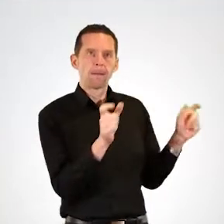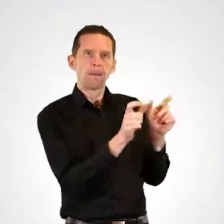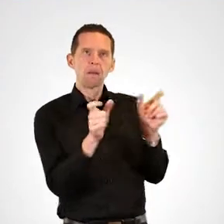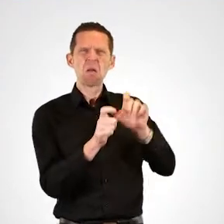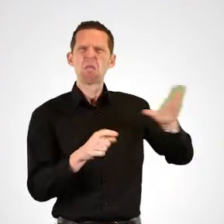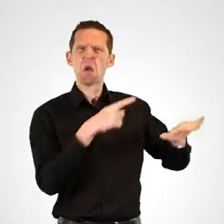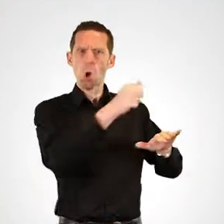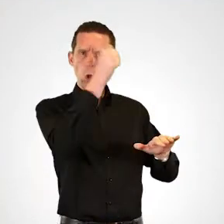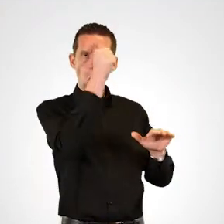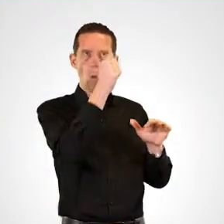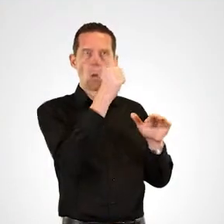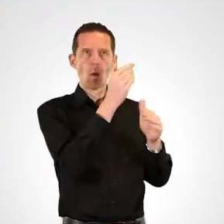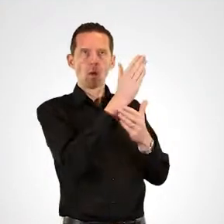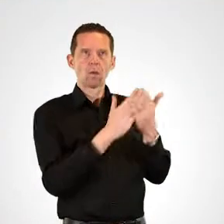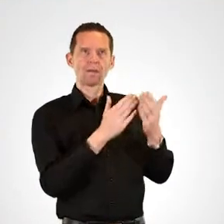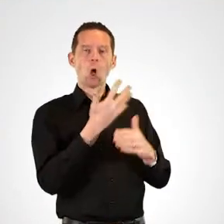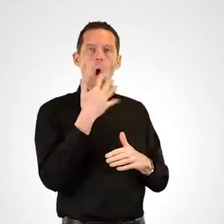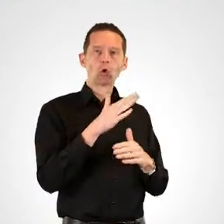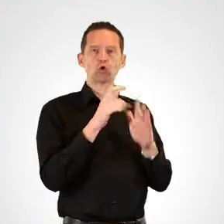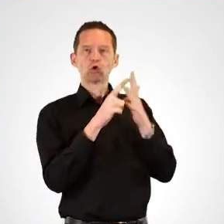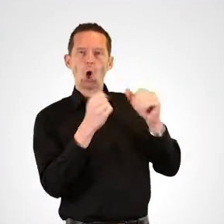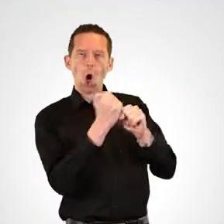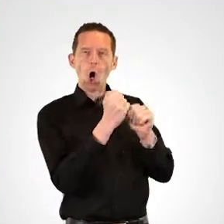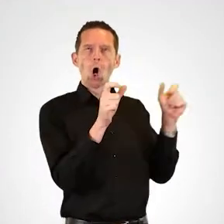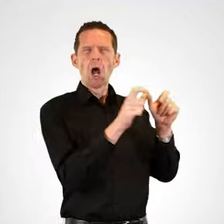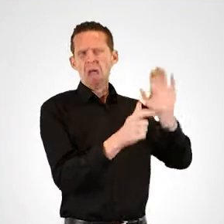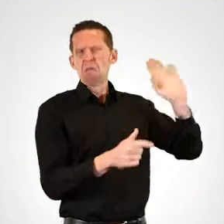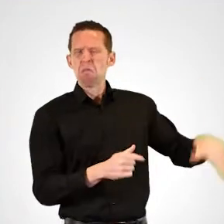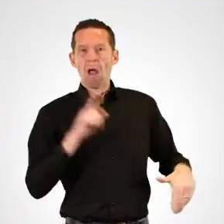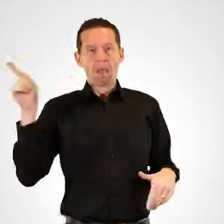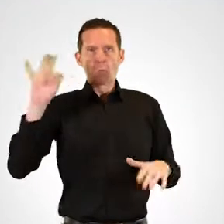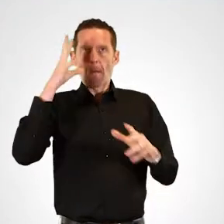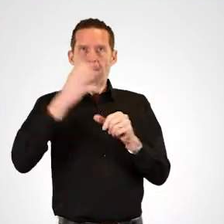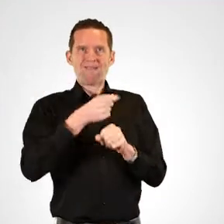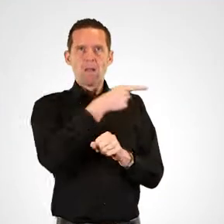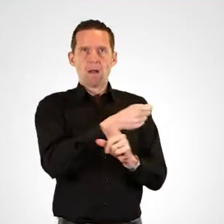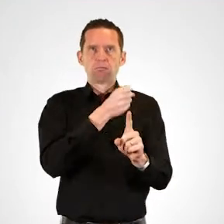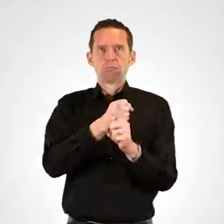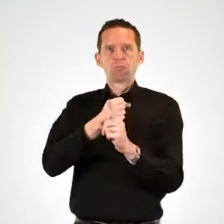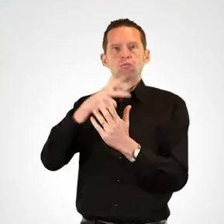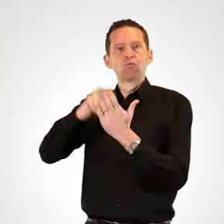knowing that words break into bigger parts, like hotdog, that's fine, but that doesn't really contribute to reading and writing.